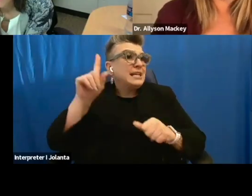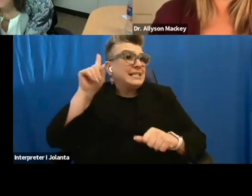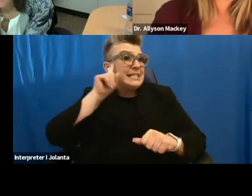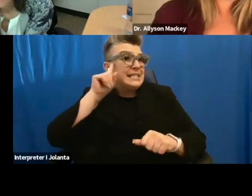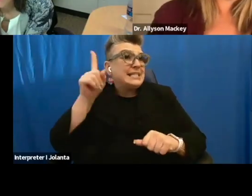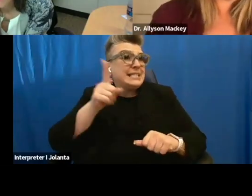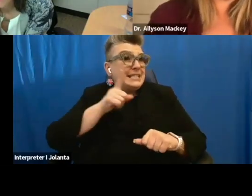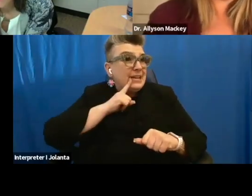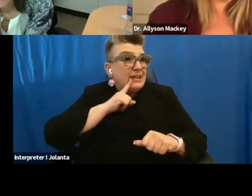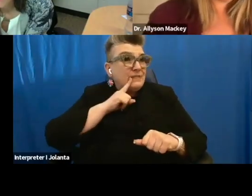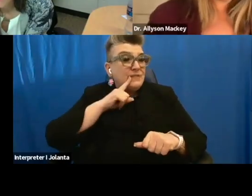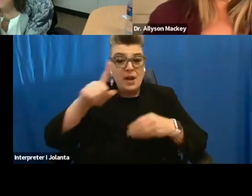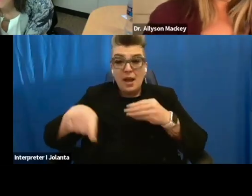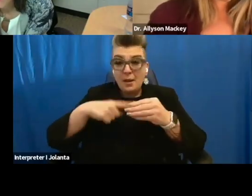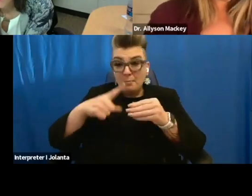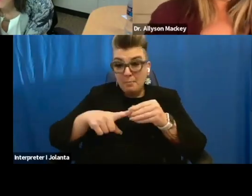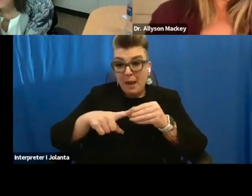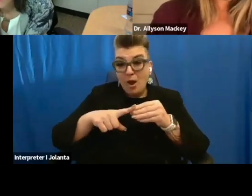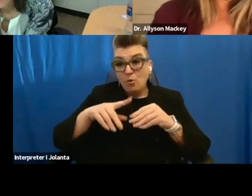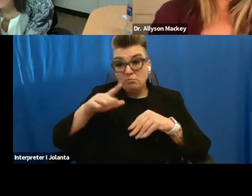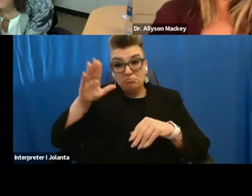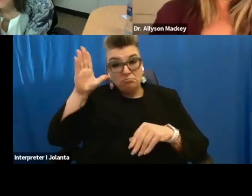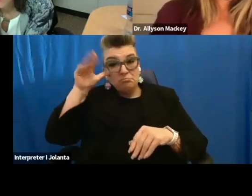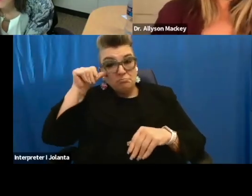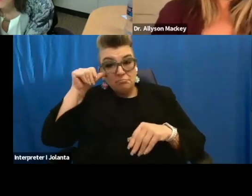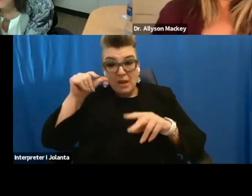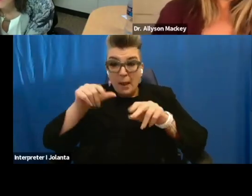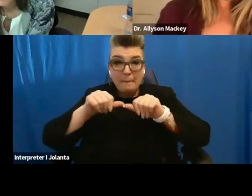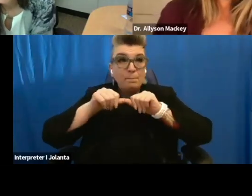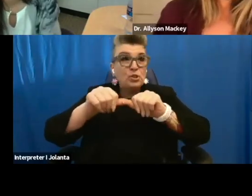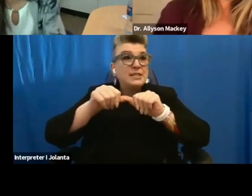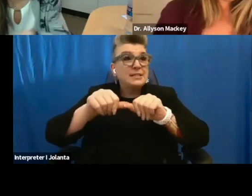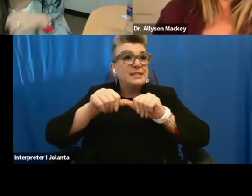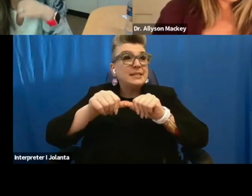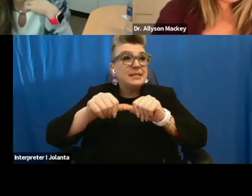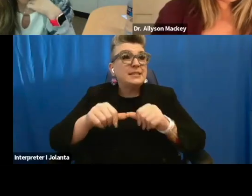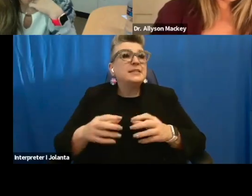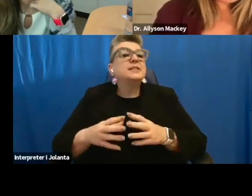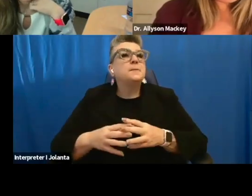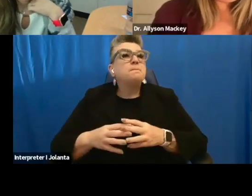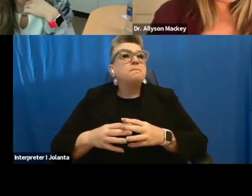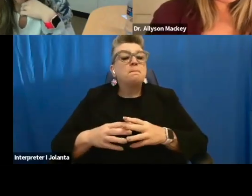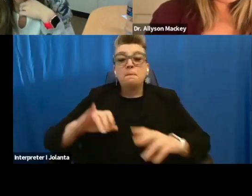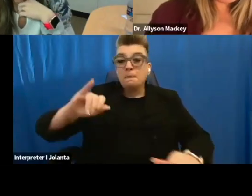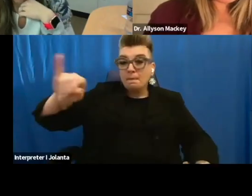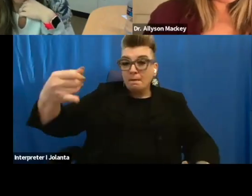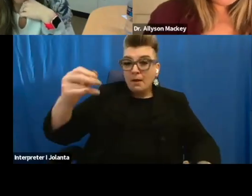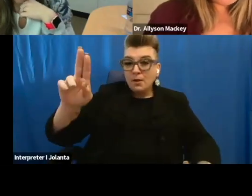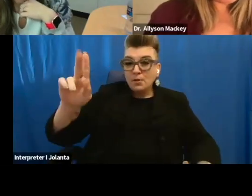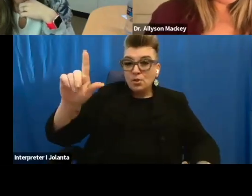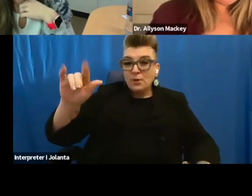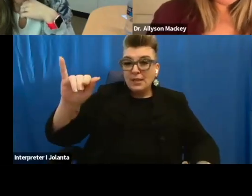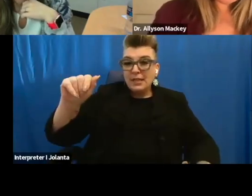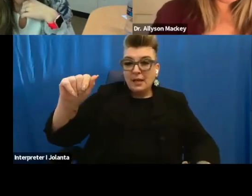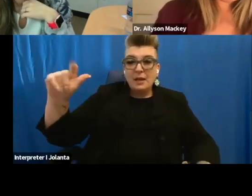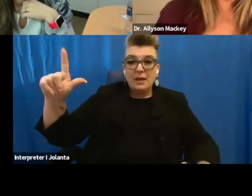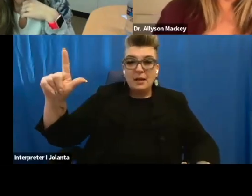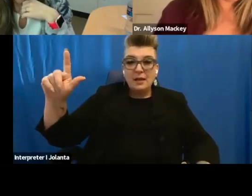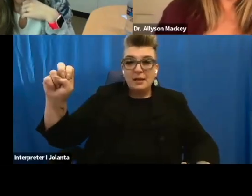about persistence so uh Julia Leonard who led the work in my lab as a postdoc is now running